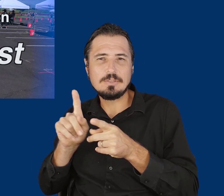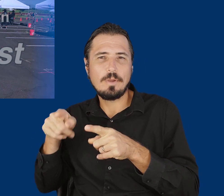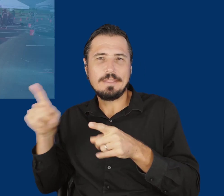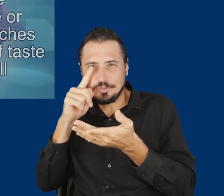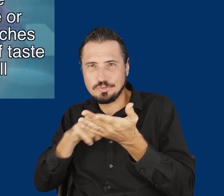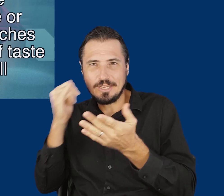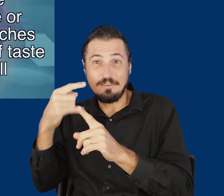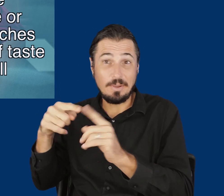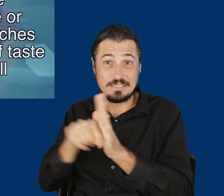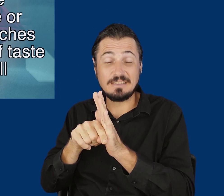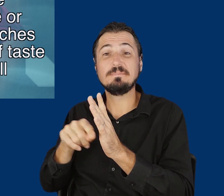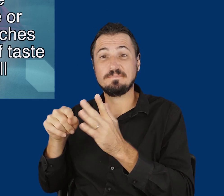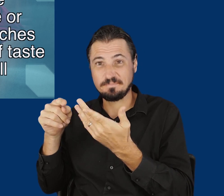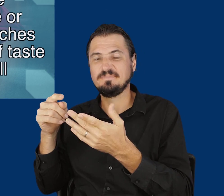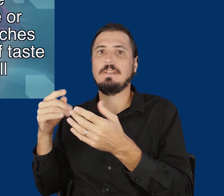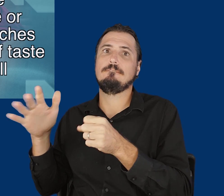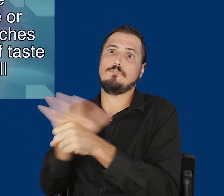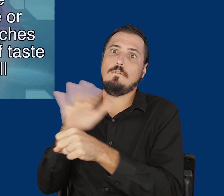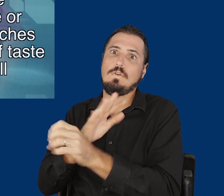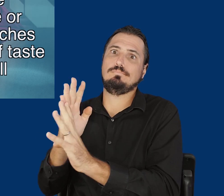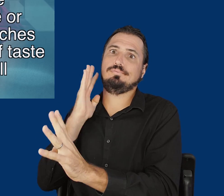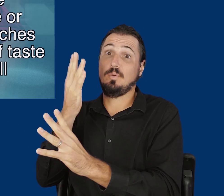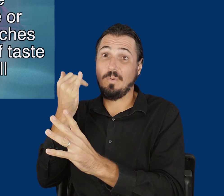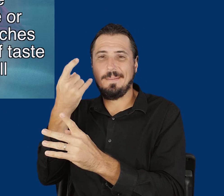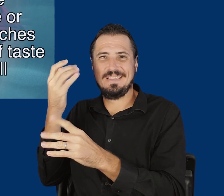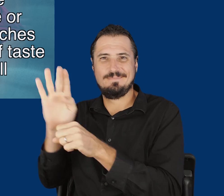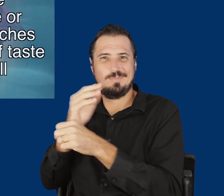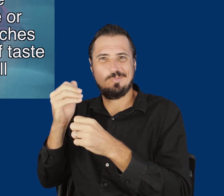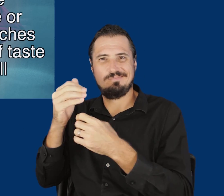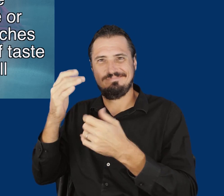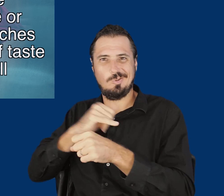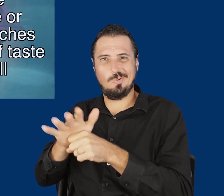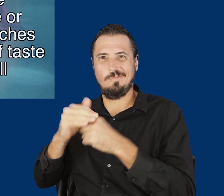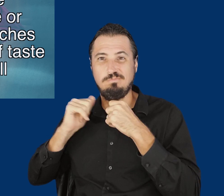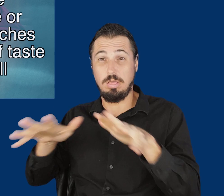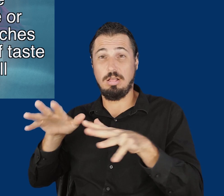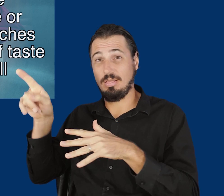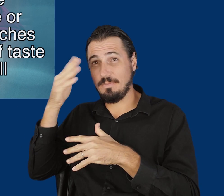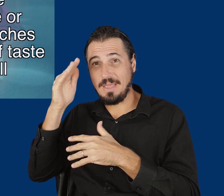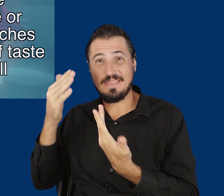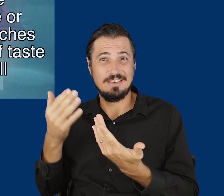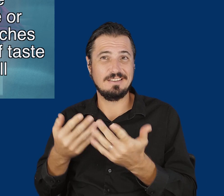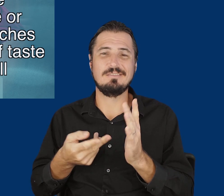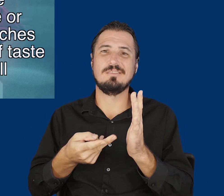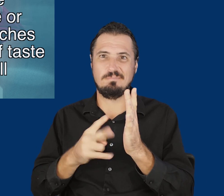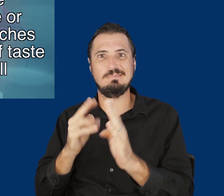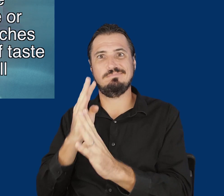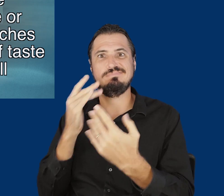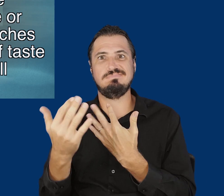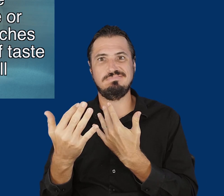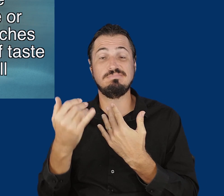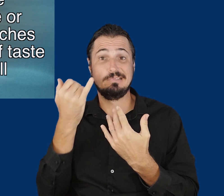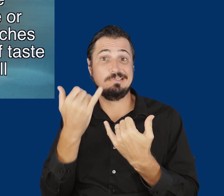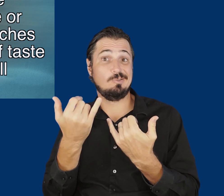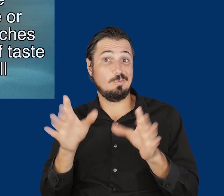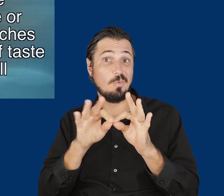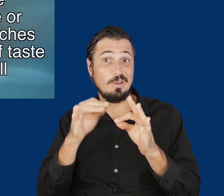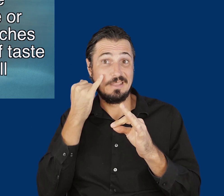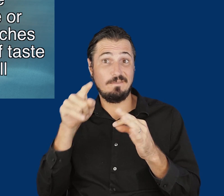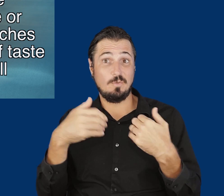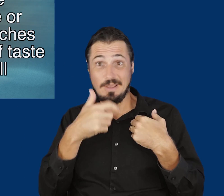number of mainland cases. It is especially important that if you are experiencing symptoms you should contact a healthcare provider to get tested as soon as possible